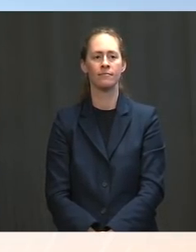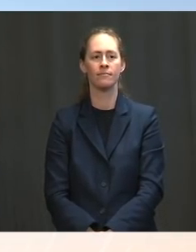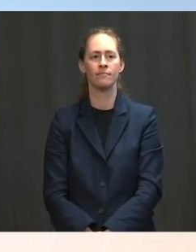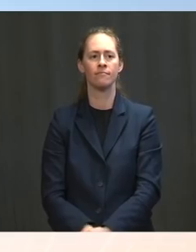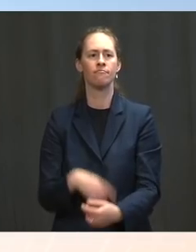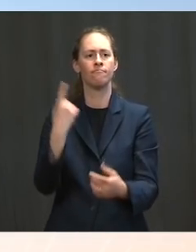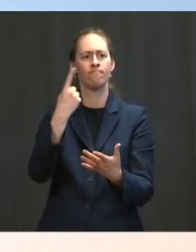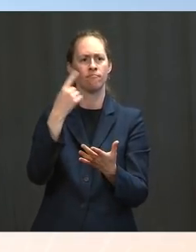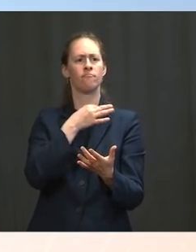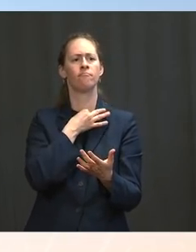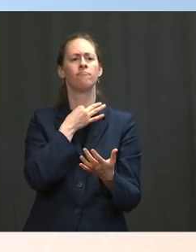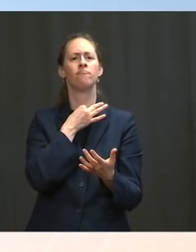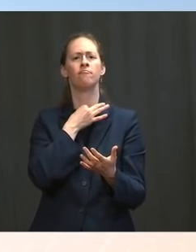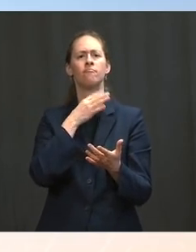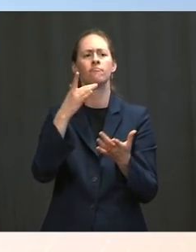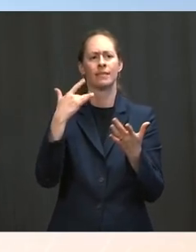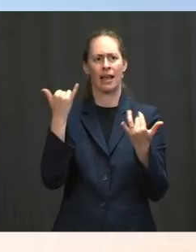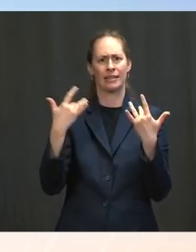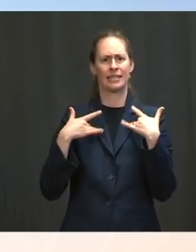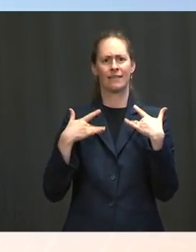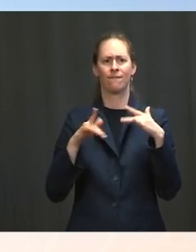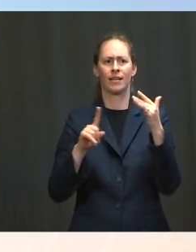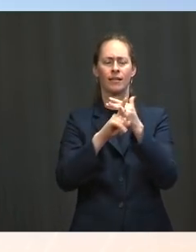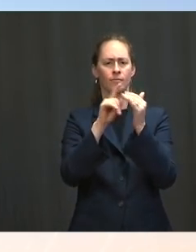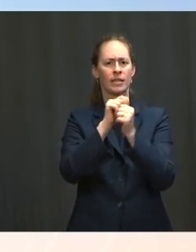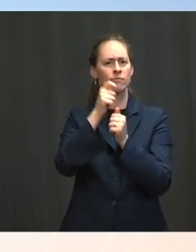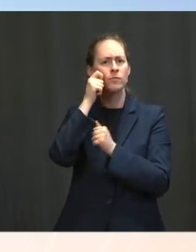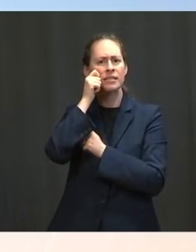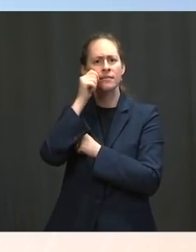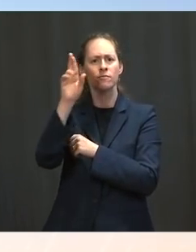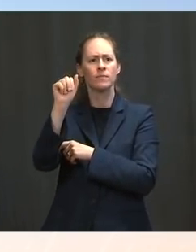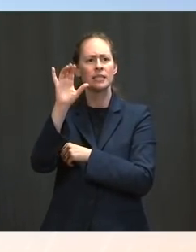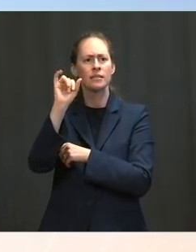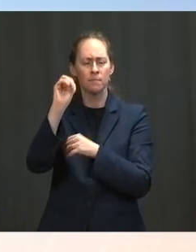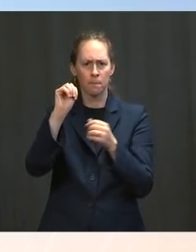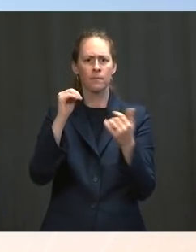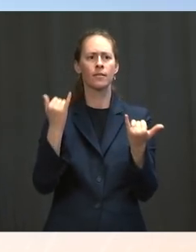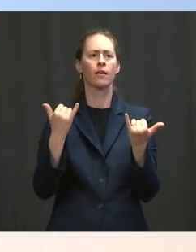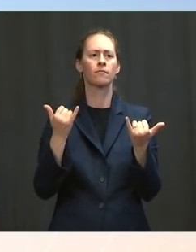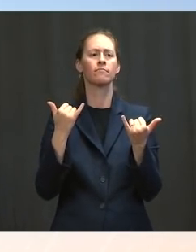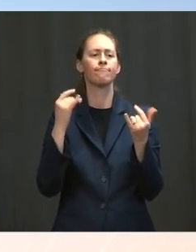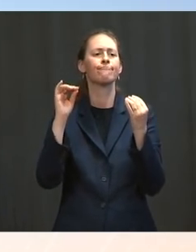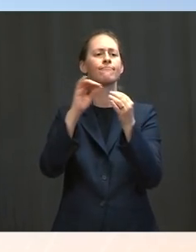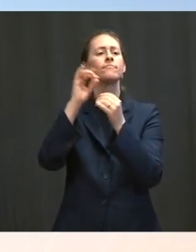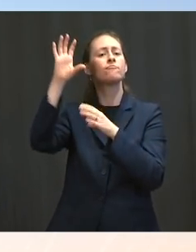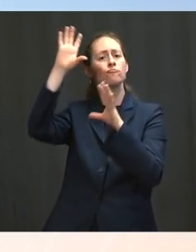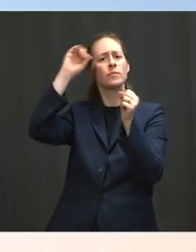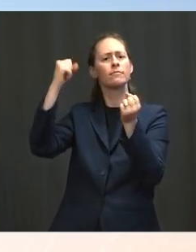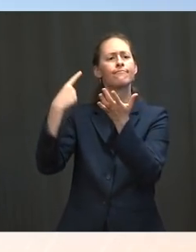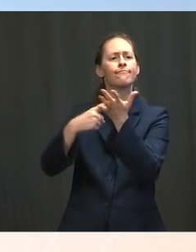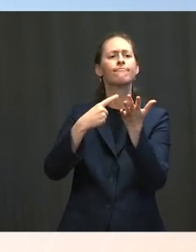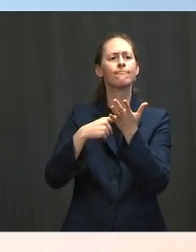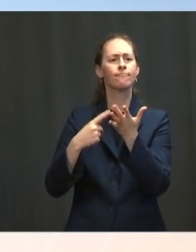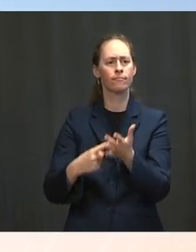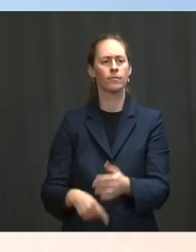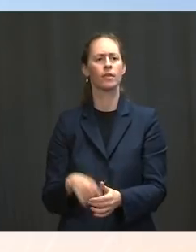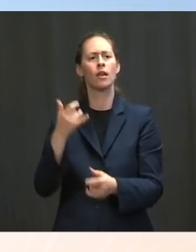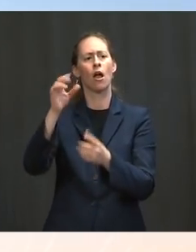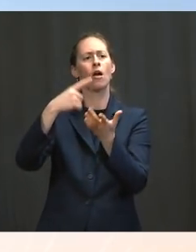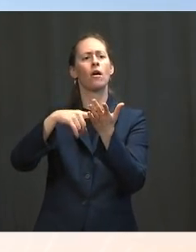This President ran for office on the issue of race, from Charlottesville. With that said, there is now an effort on the Hill